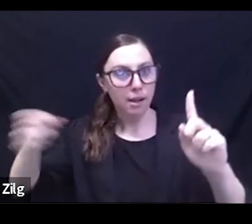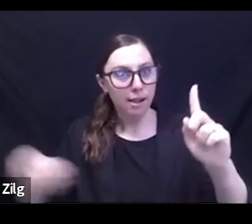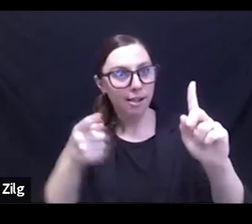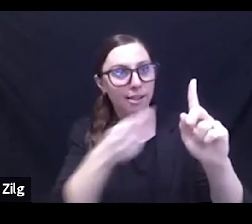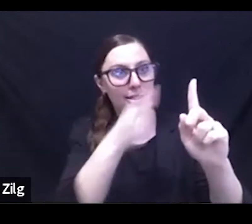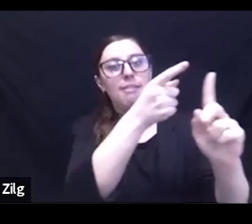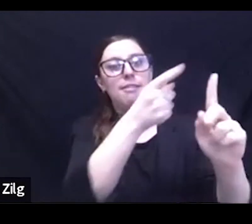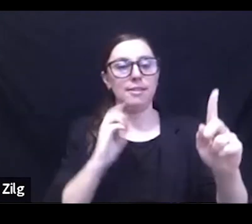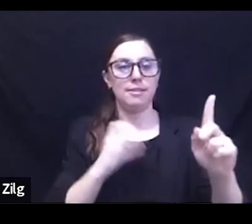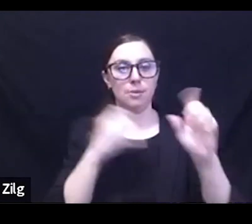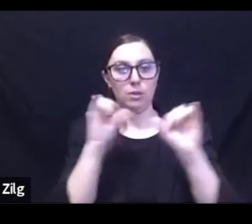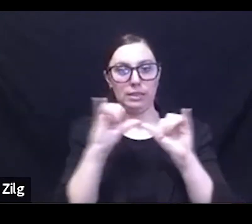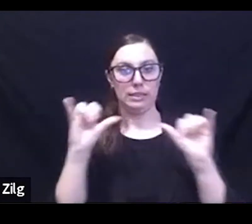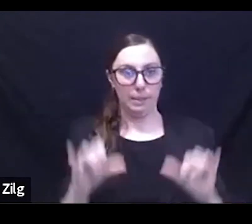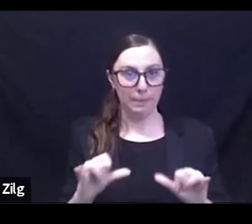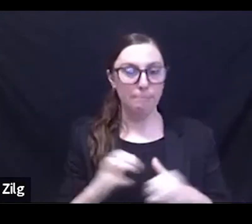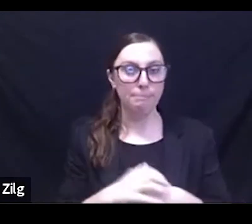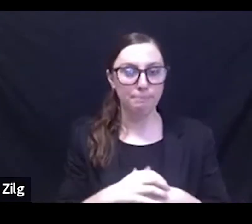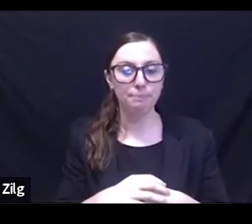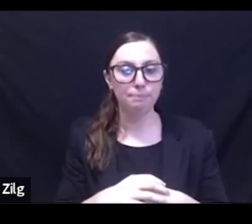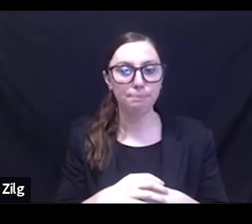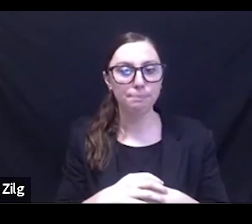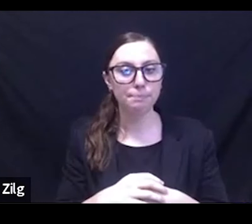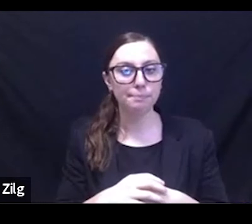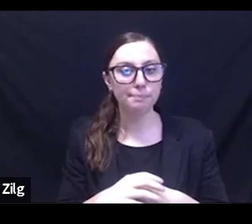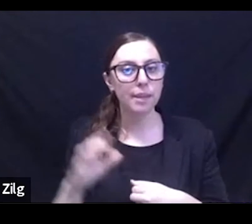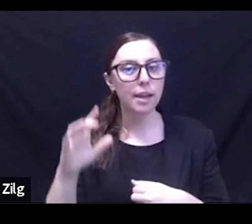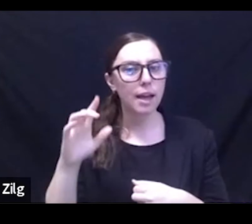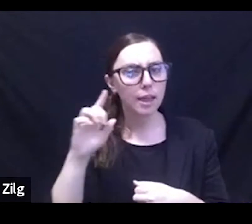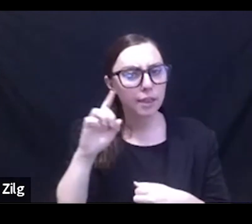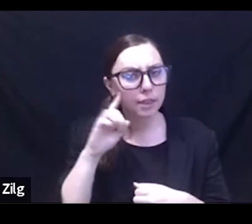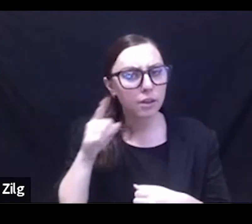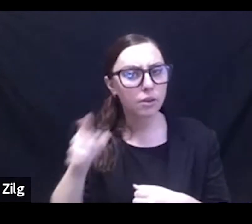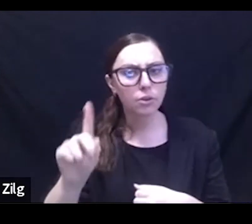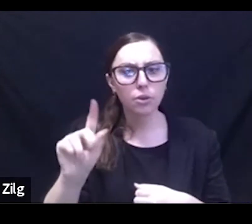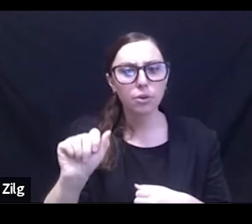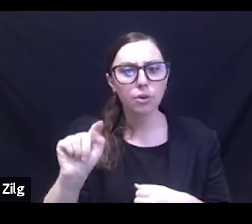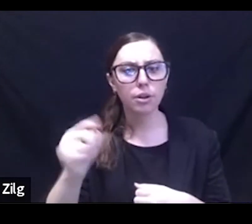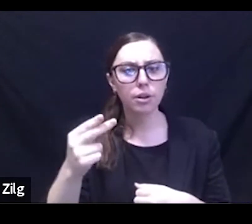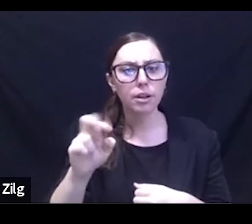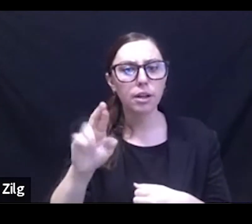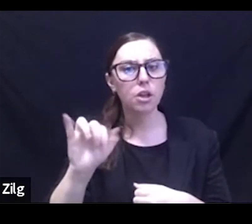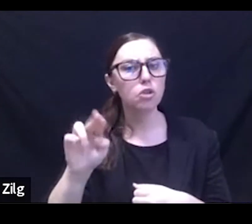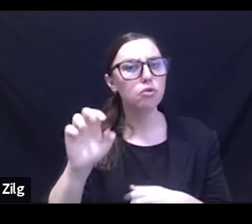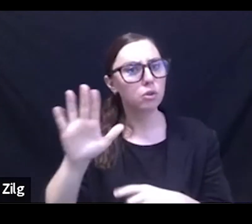Now, I think that you're, Katherine, uniquely